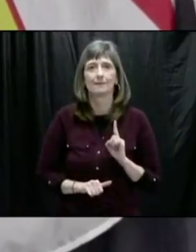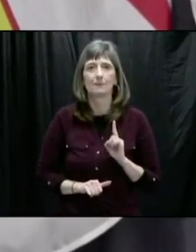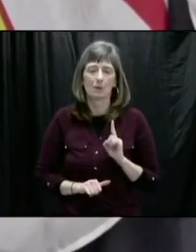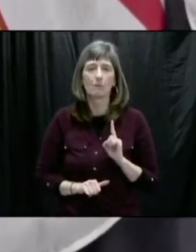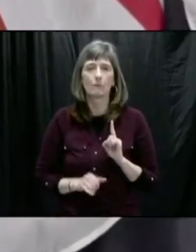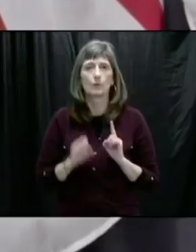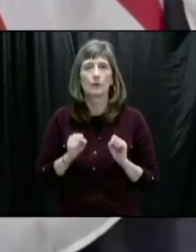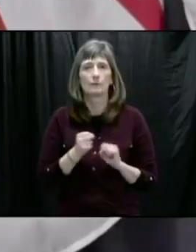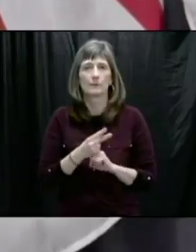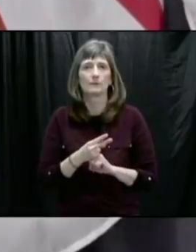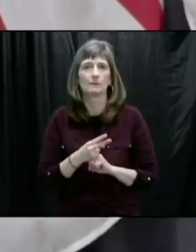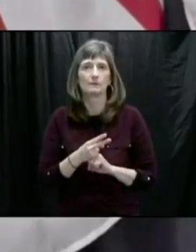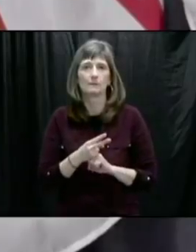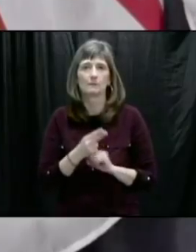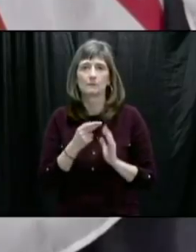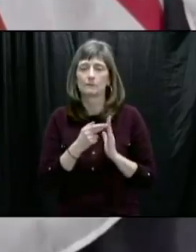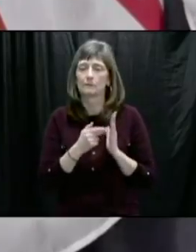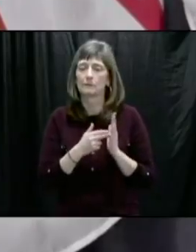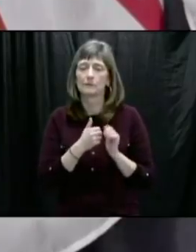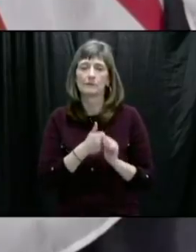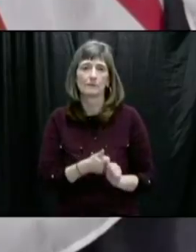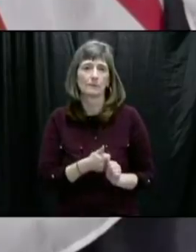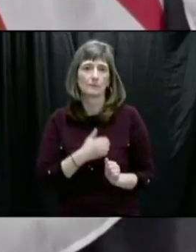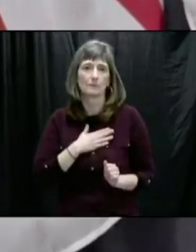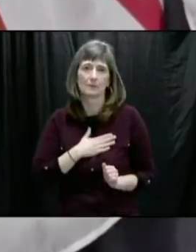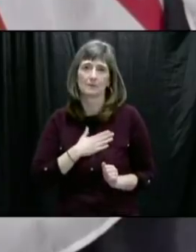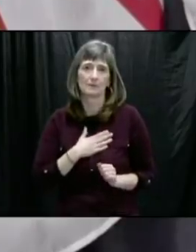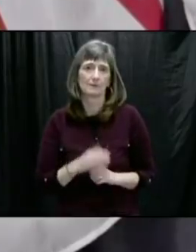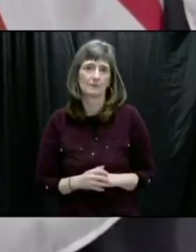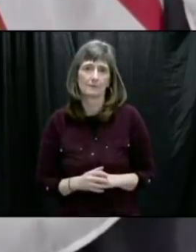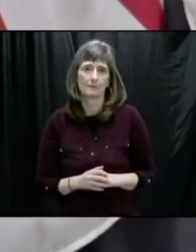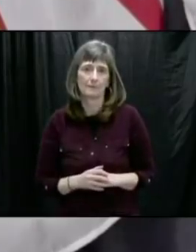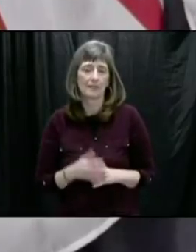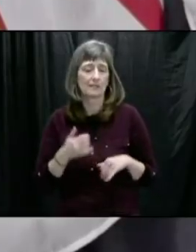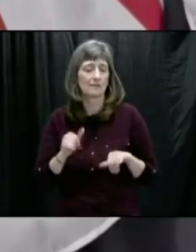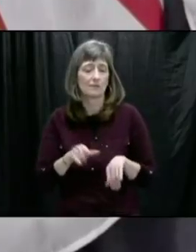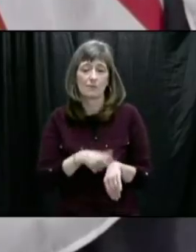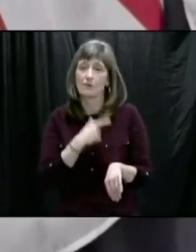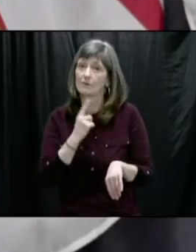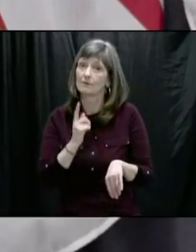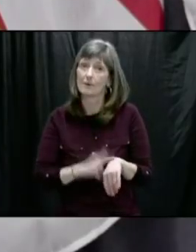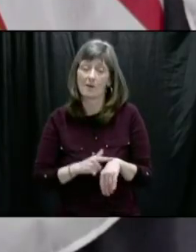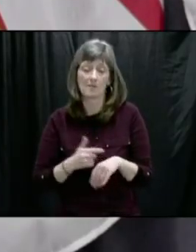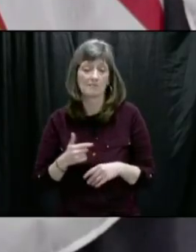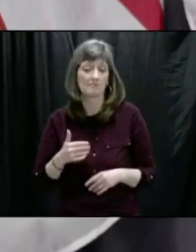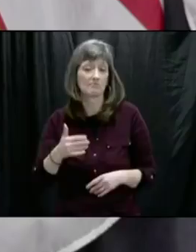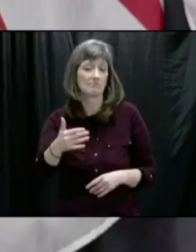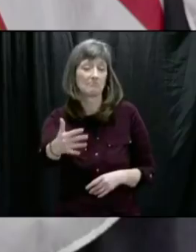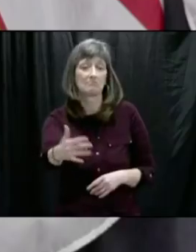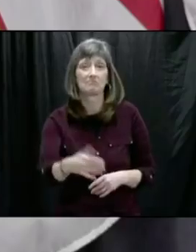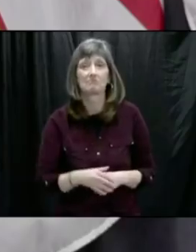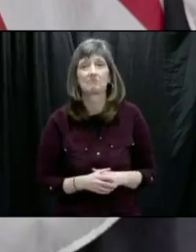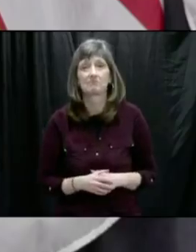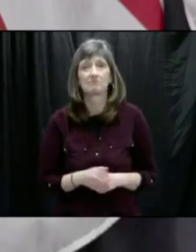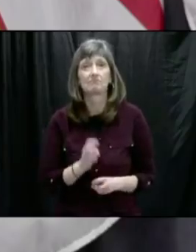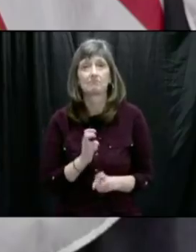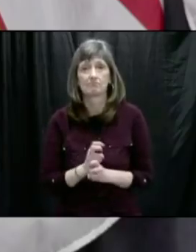AND FOLLOW THE RULES? WE STILL HAVE A LONG WAY TO GO